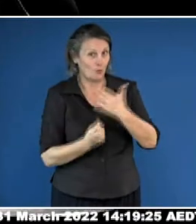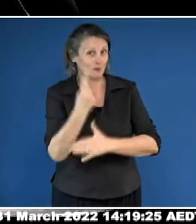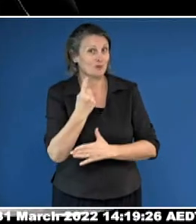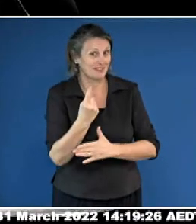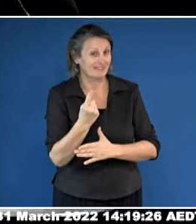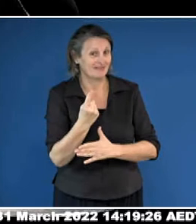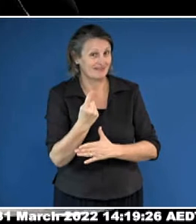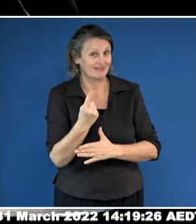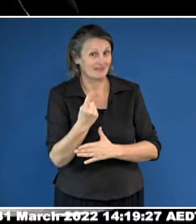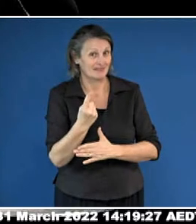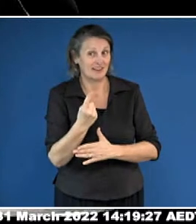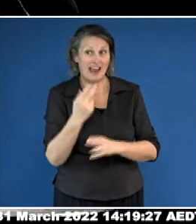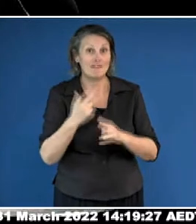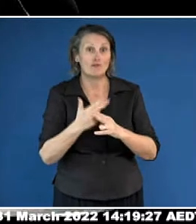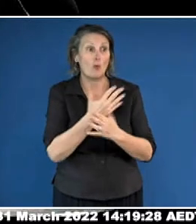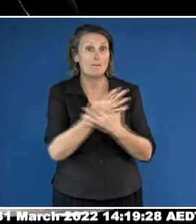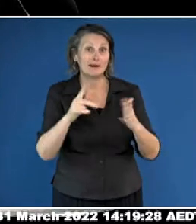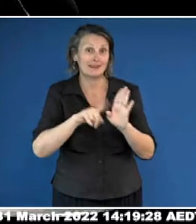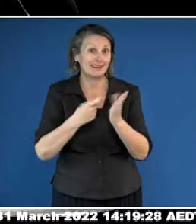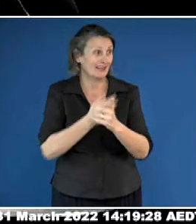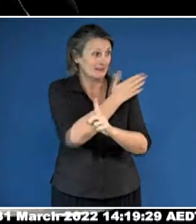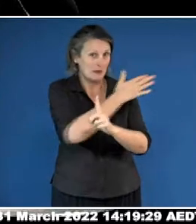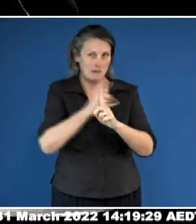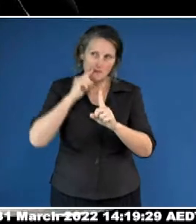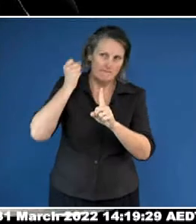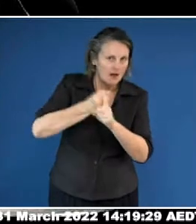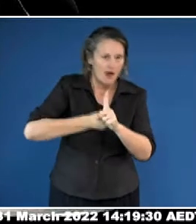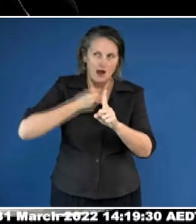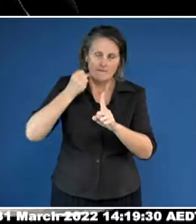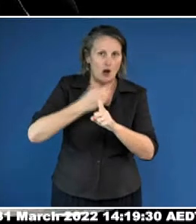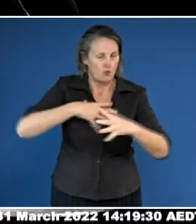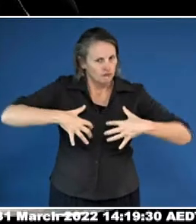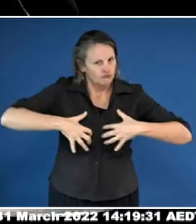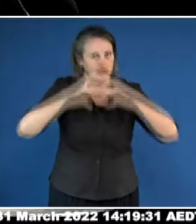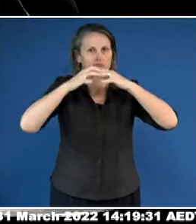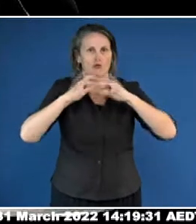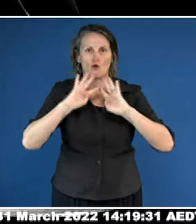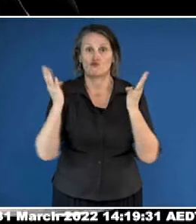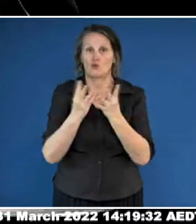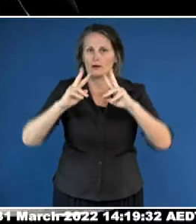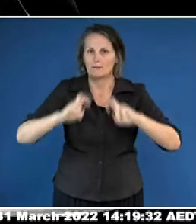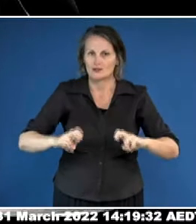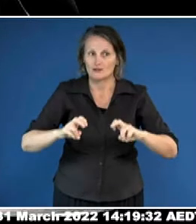for over a long time - understands fundamentally that violence against us